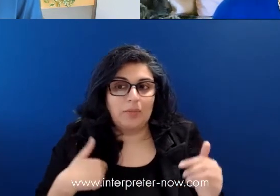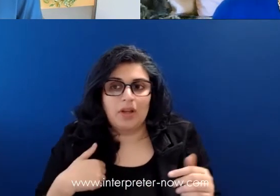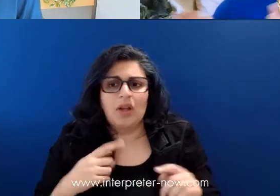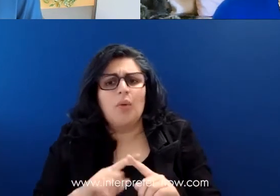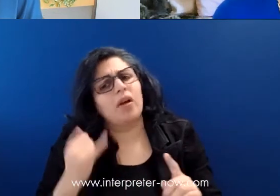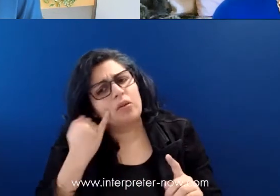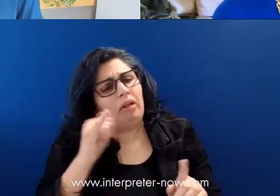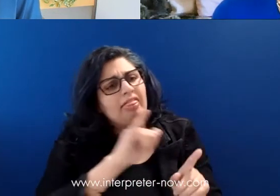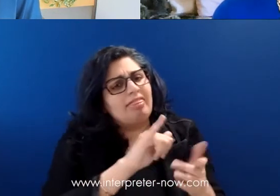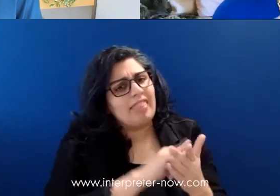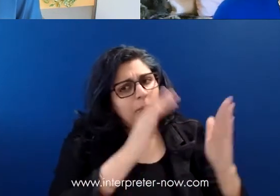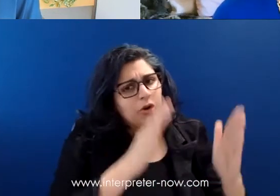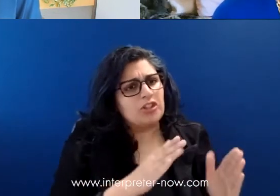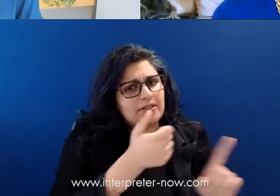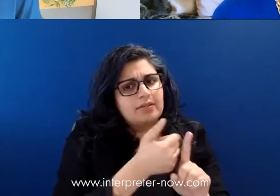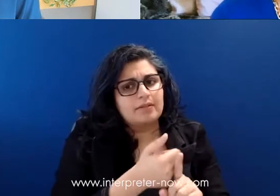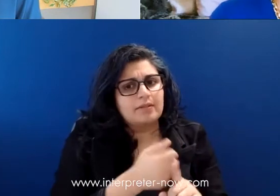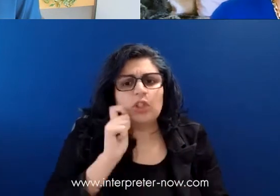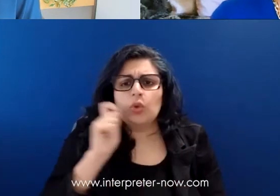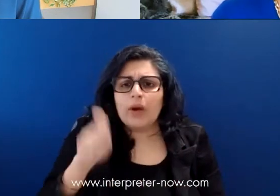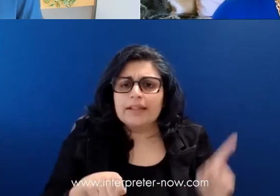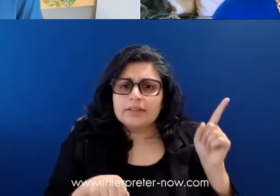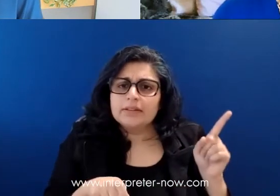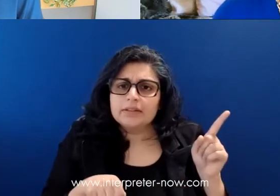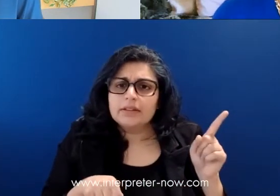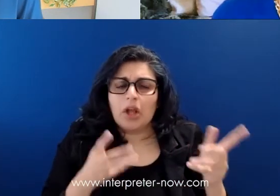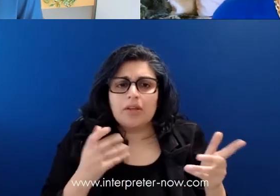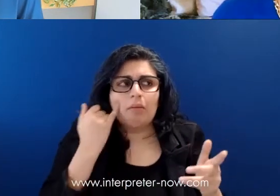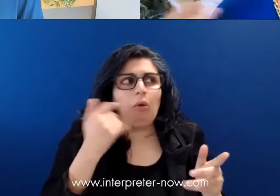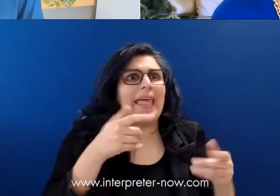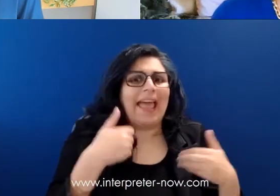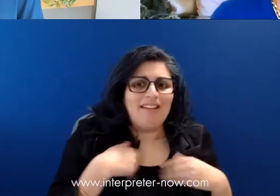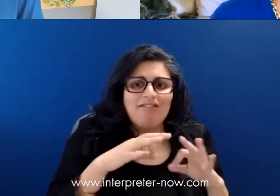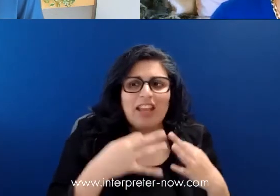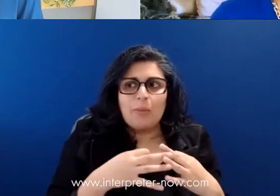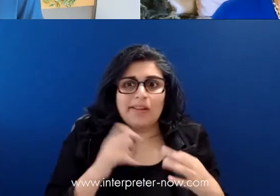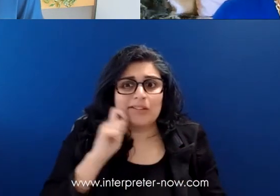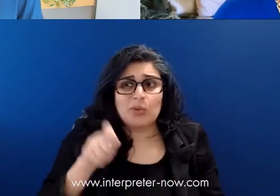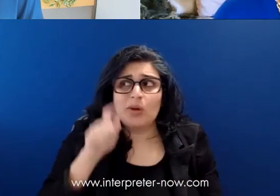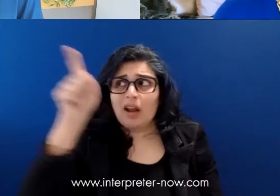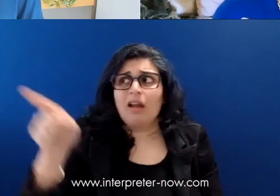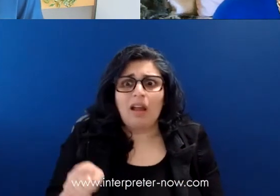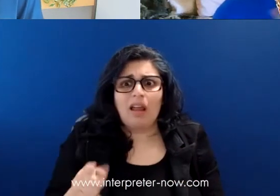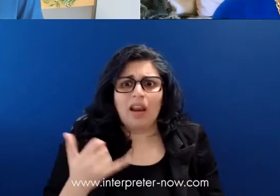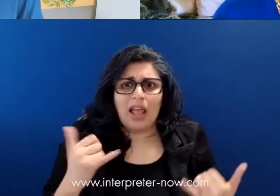What if that person has family in Ukraine and is in crisis right now, and devastated